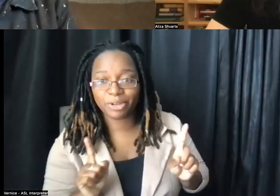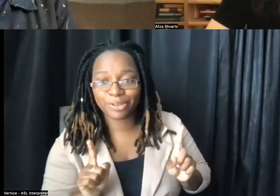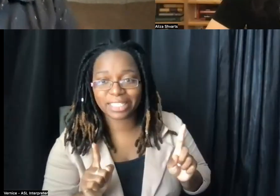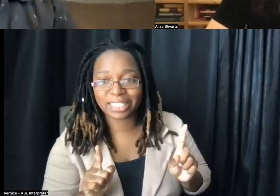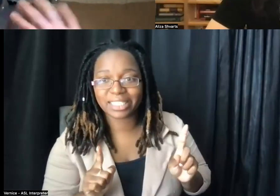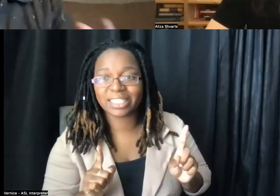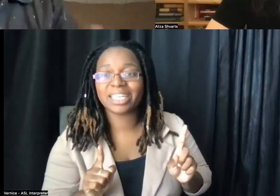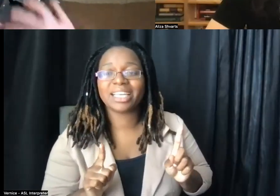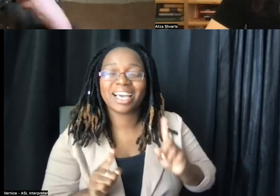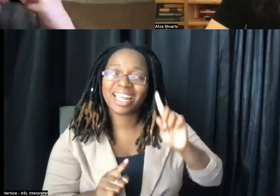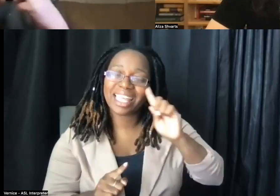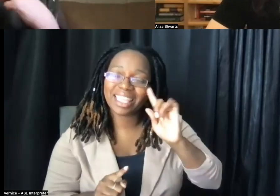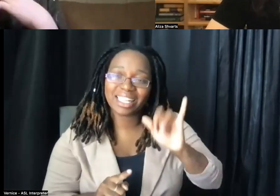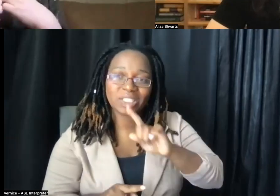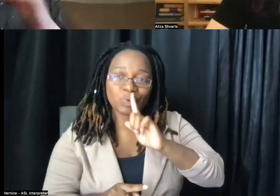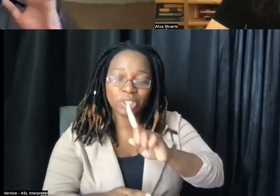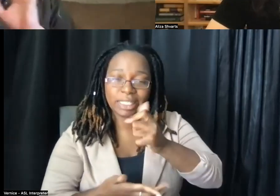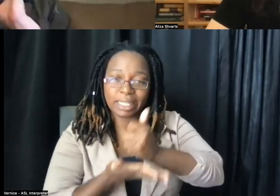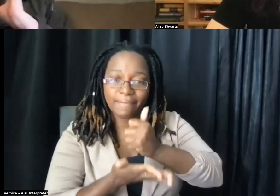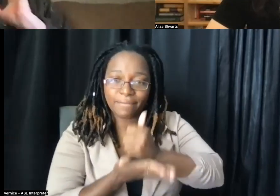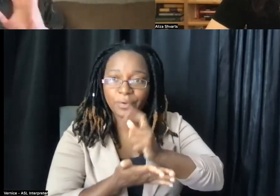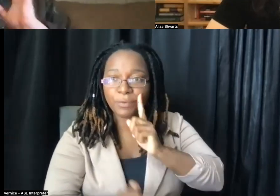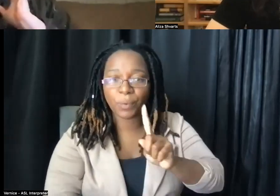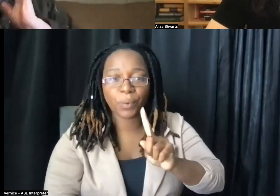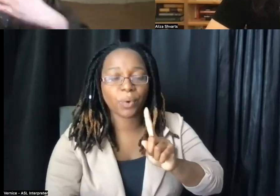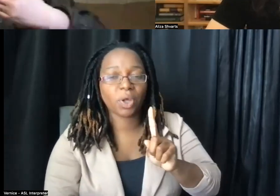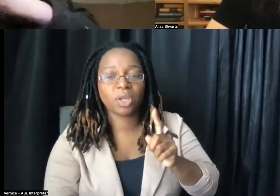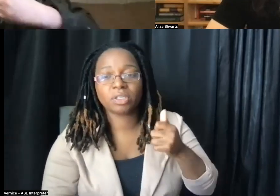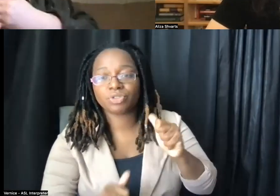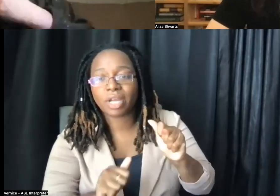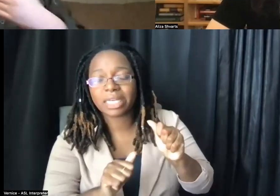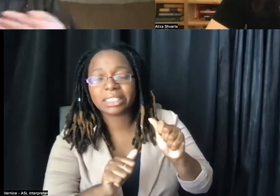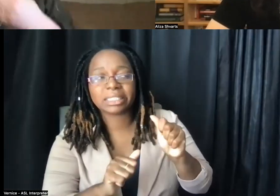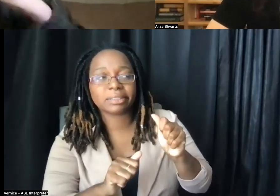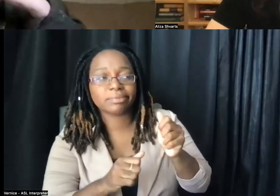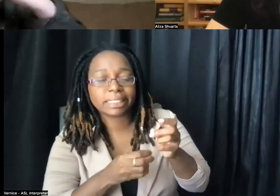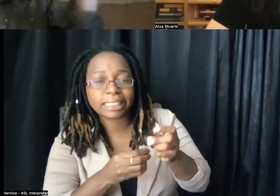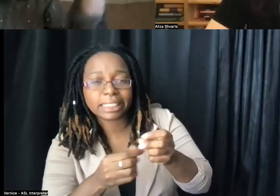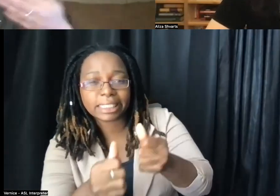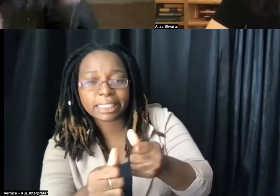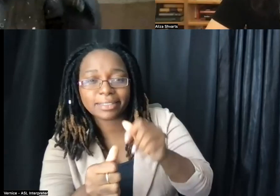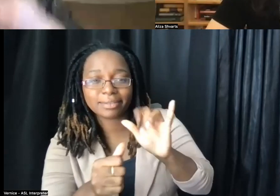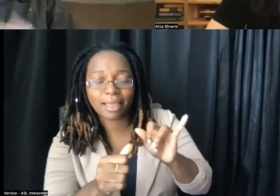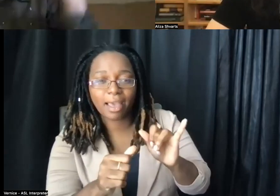they interact with you, they are totally different. And I feel like that is helpful in terms of like,